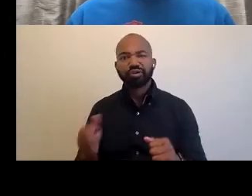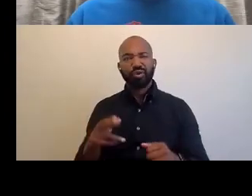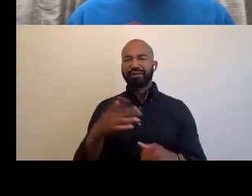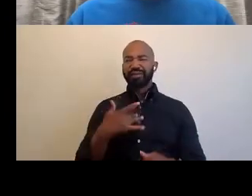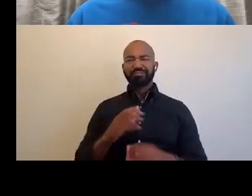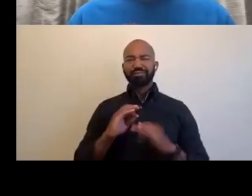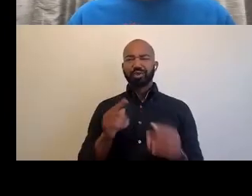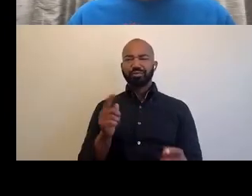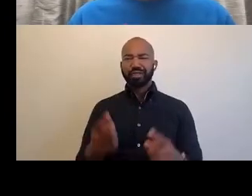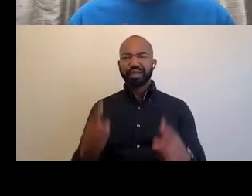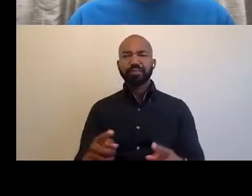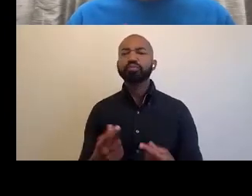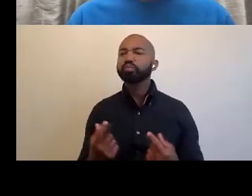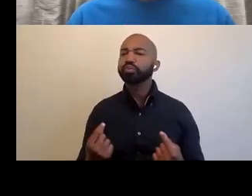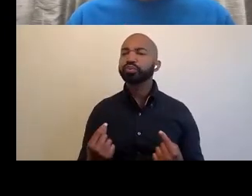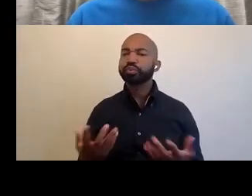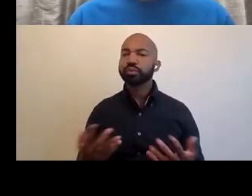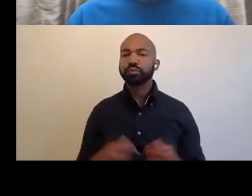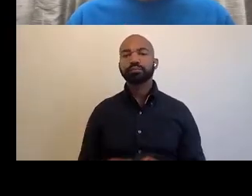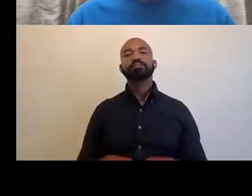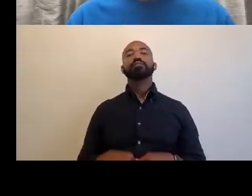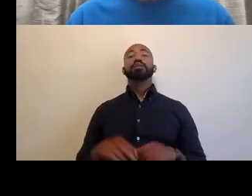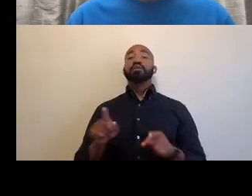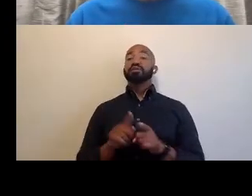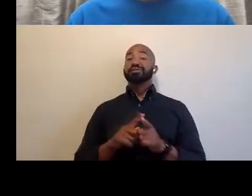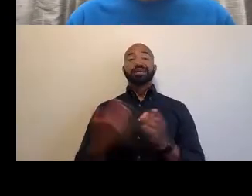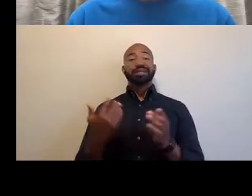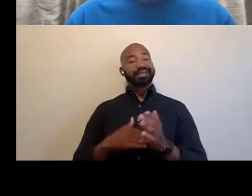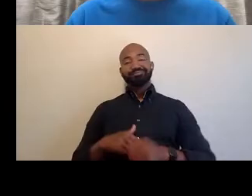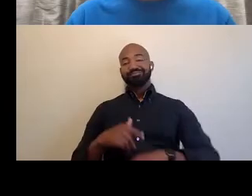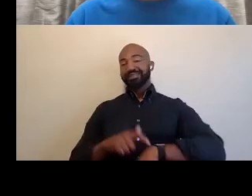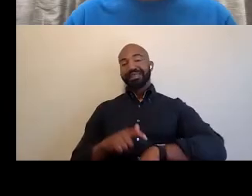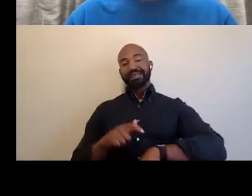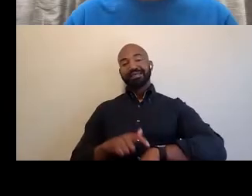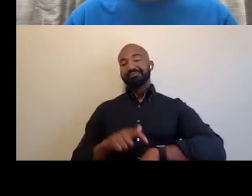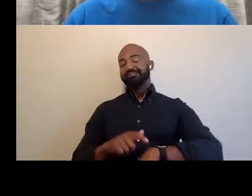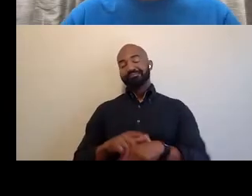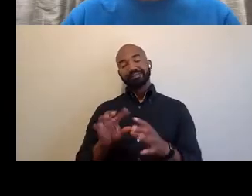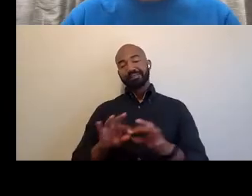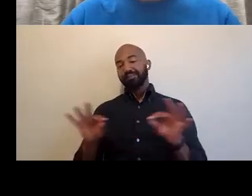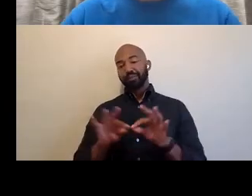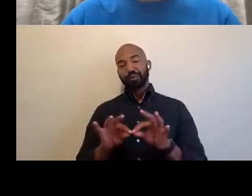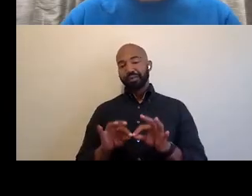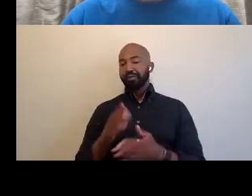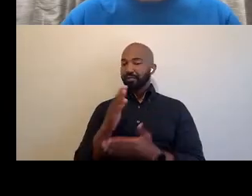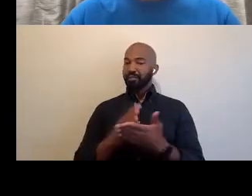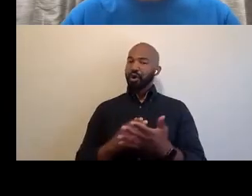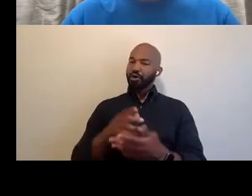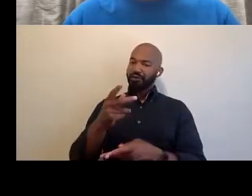I had mentioned the tincture of time, I still think that's a really important question and part of care that to consider.